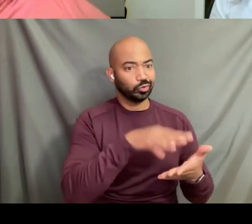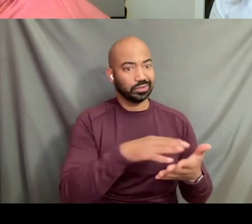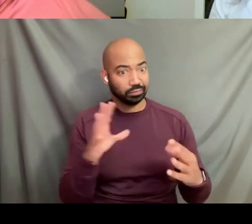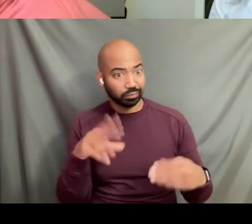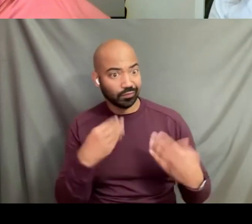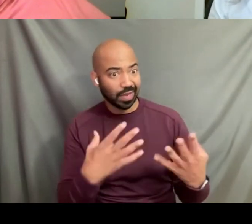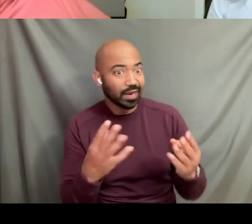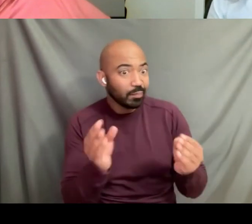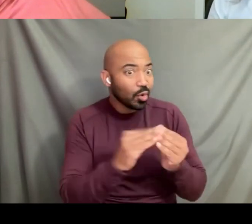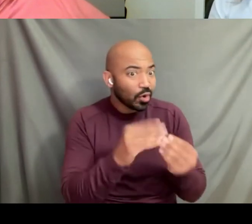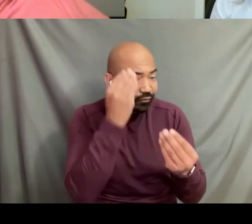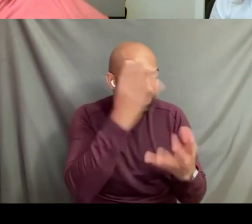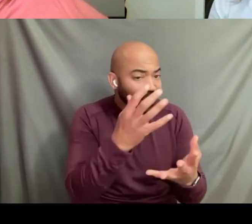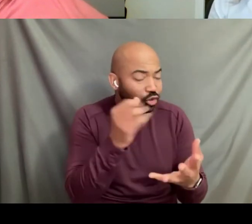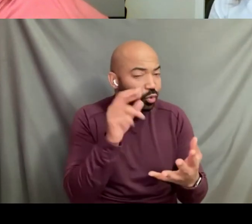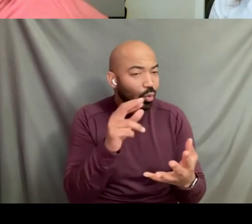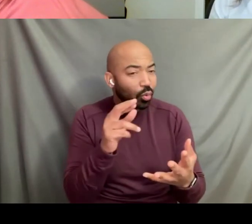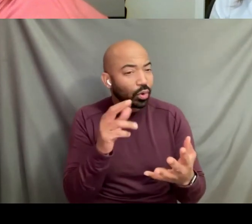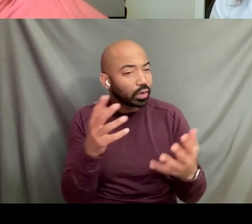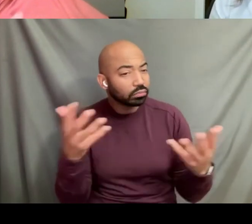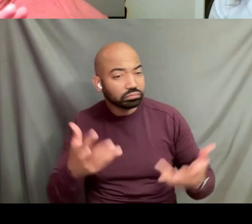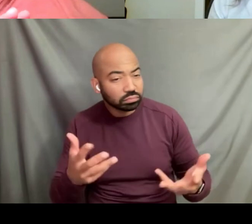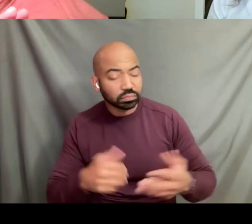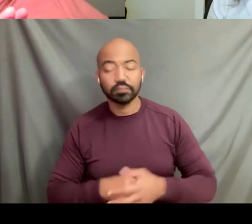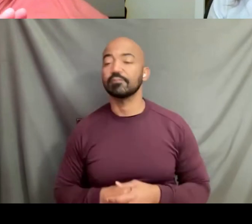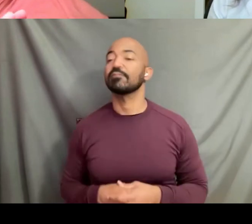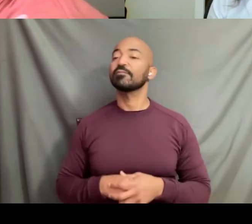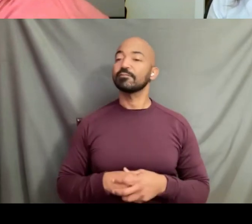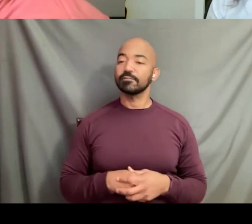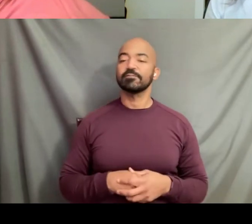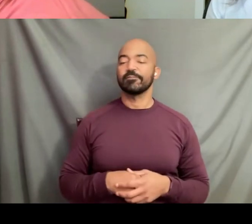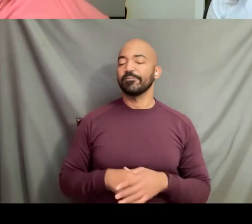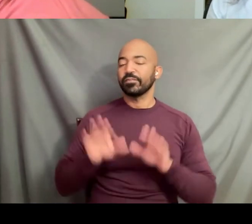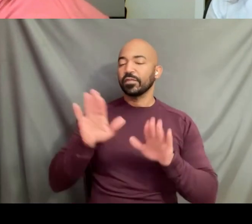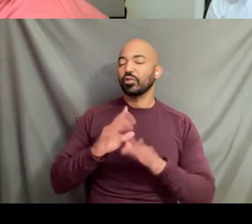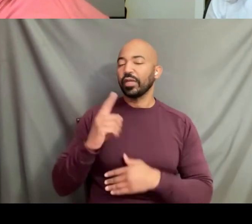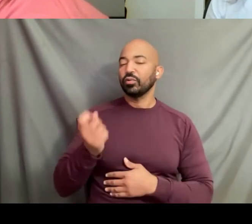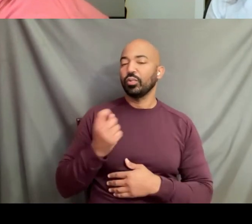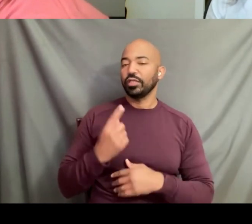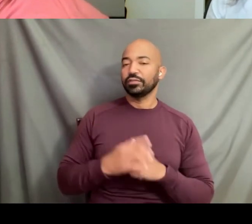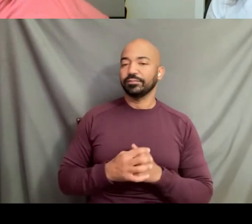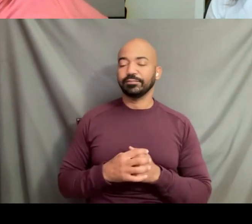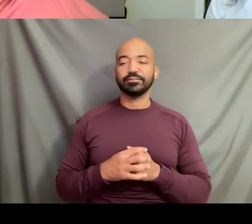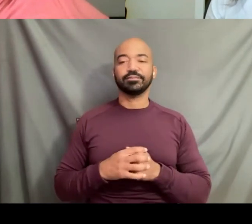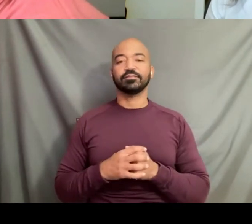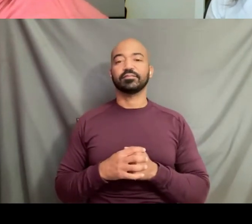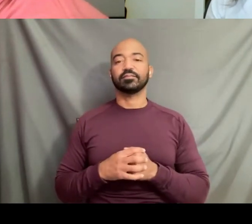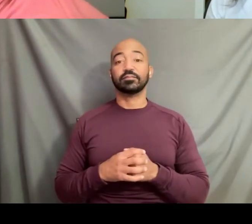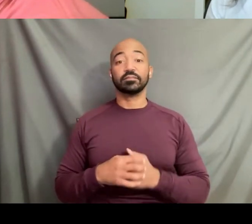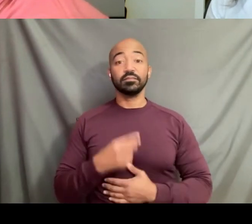Yeah that's a great question. When the high school students meet with